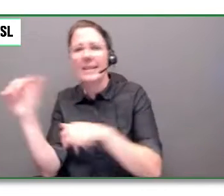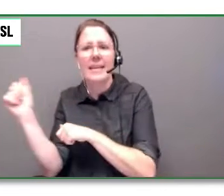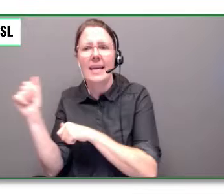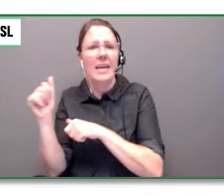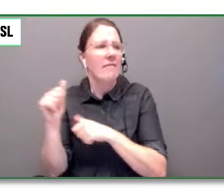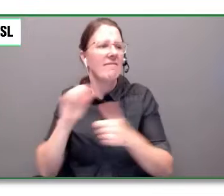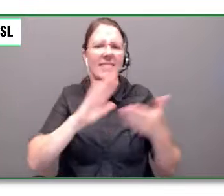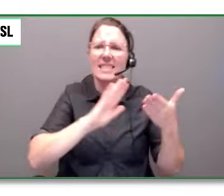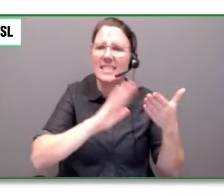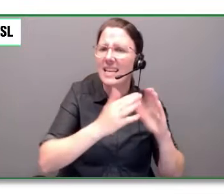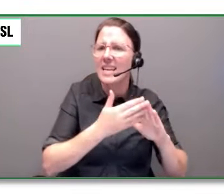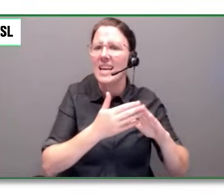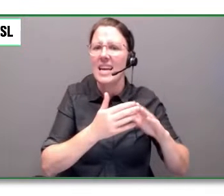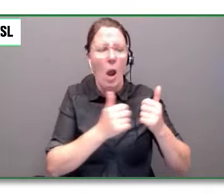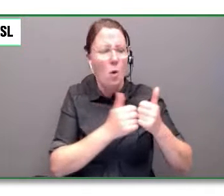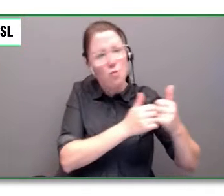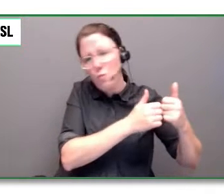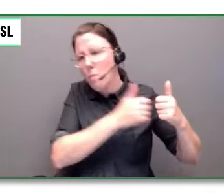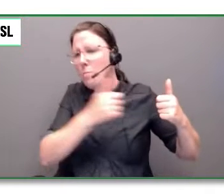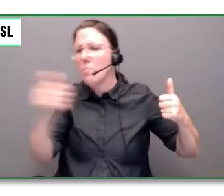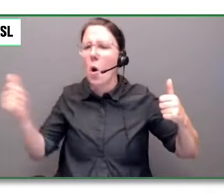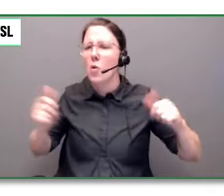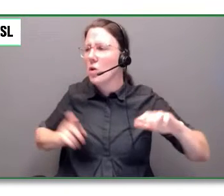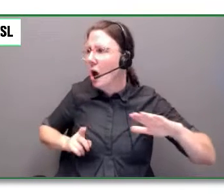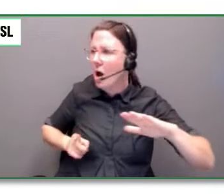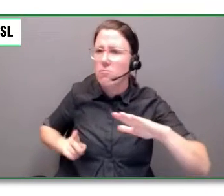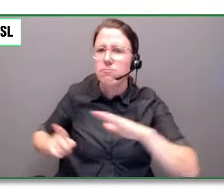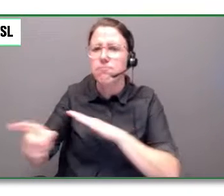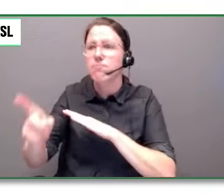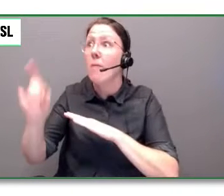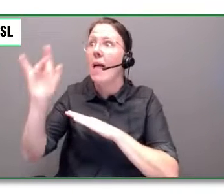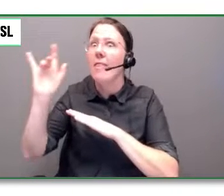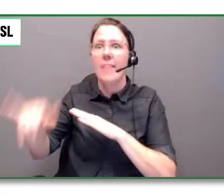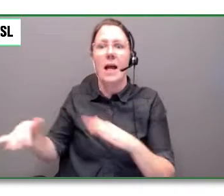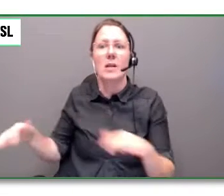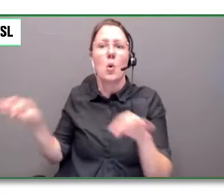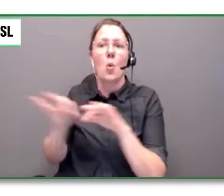Um it's really runs underneath a lot of both environmental literature and the